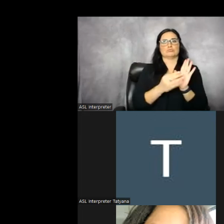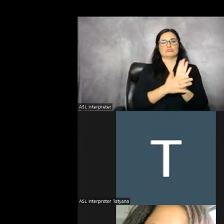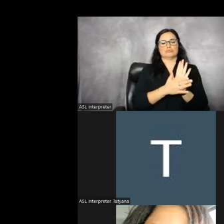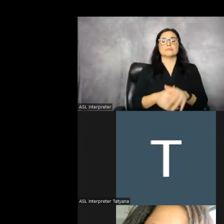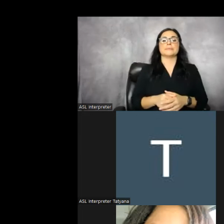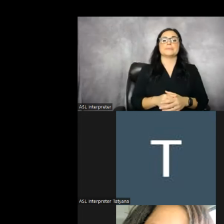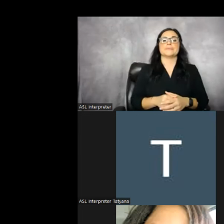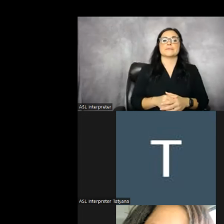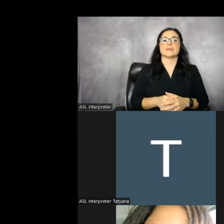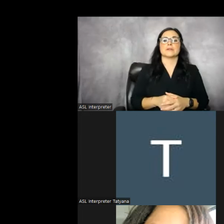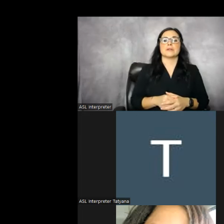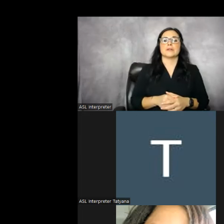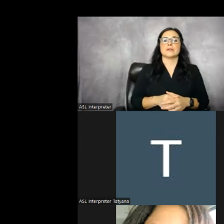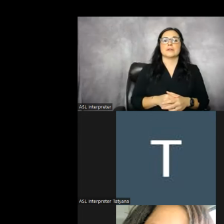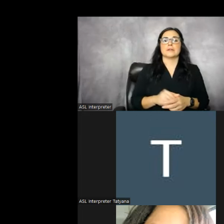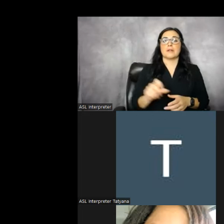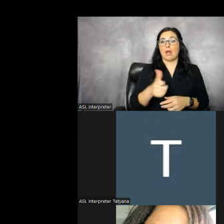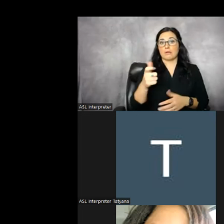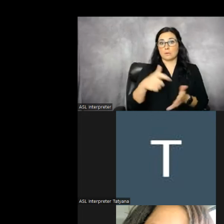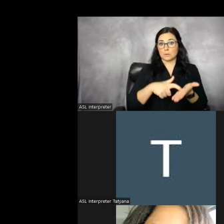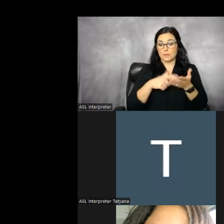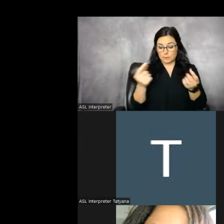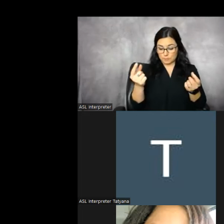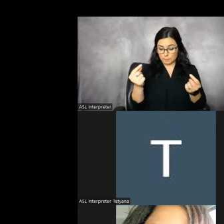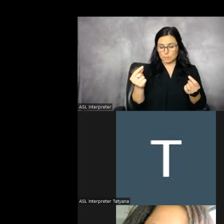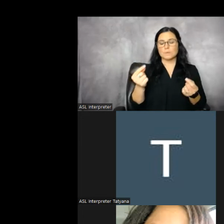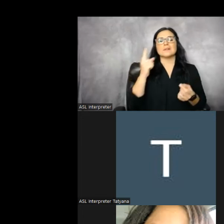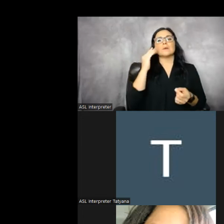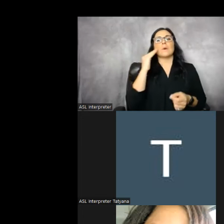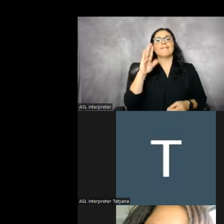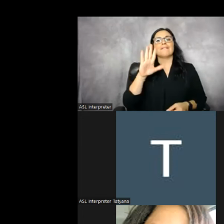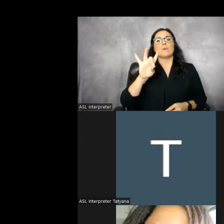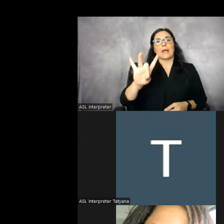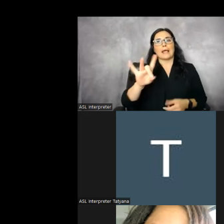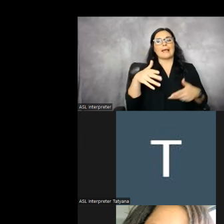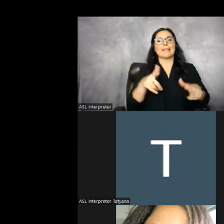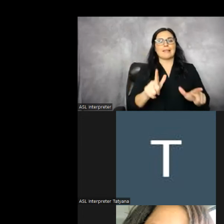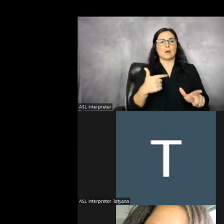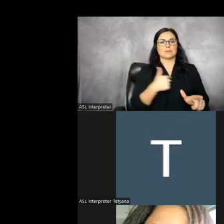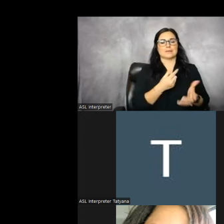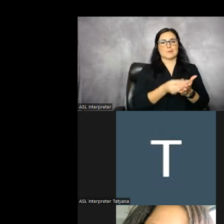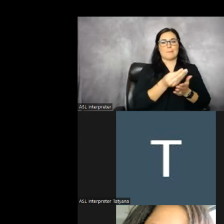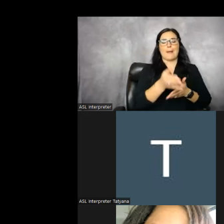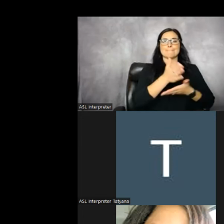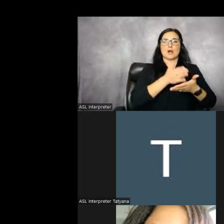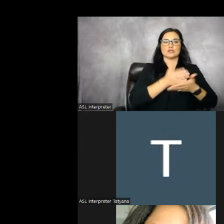So, the other thing that we have to do, right -- so Section 508 allows us to buy partially accessible technologies, right?